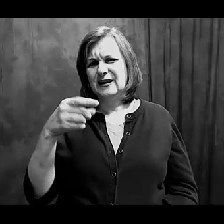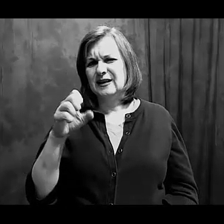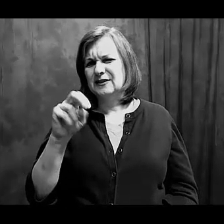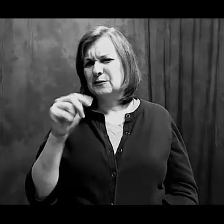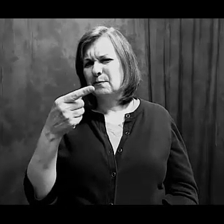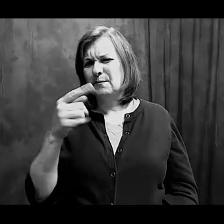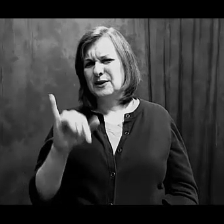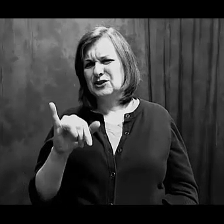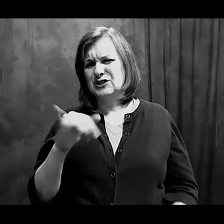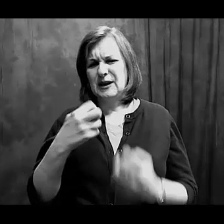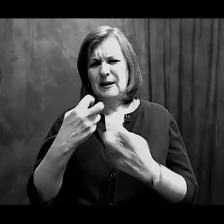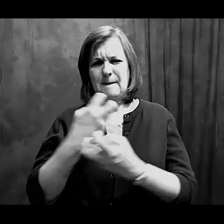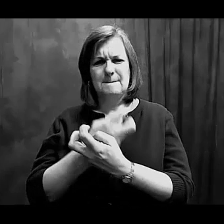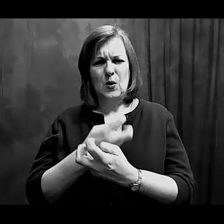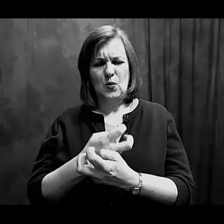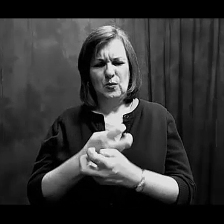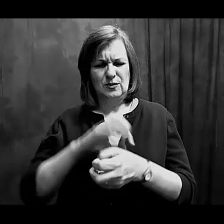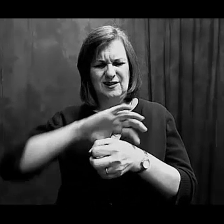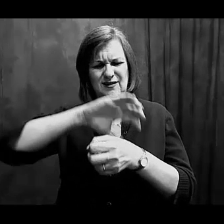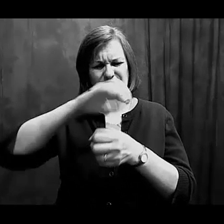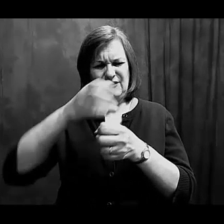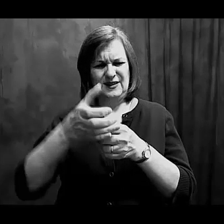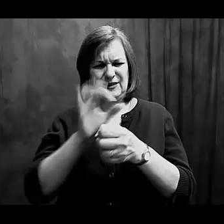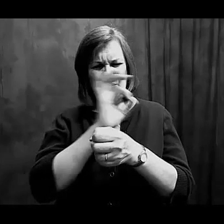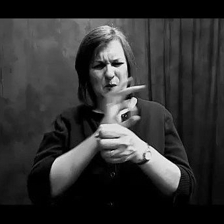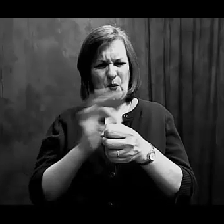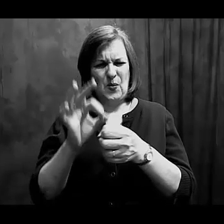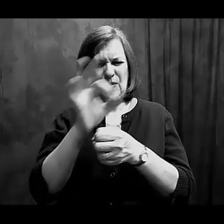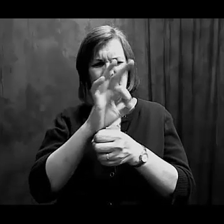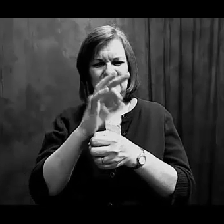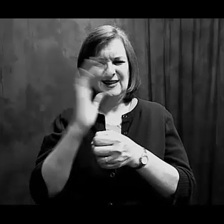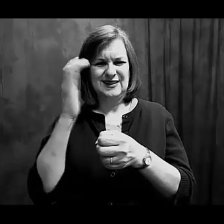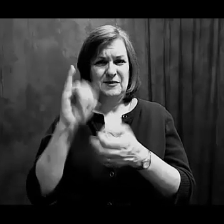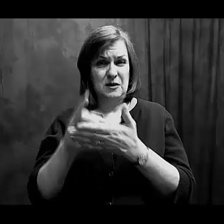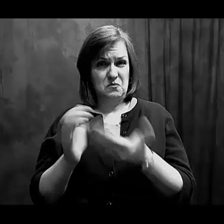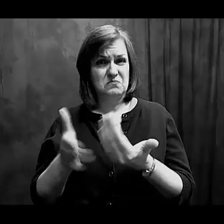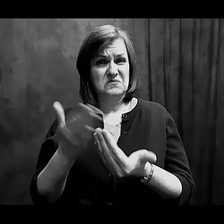this --- why would we have any spongy bone?? It looks very